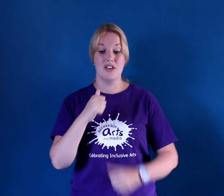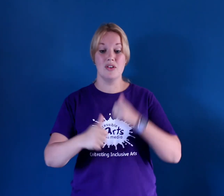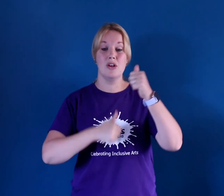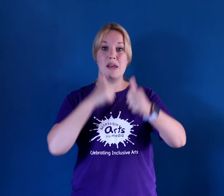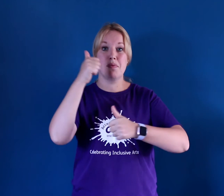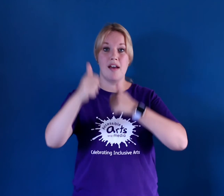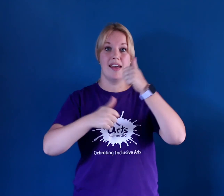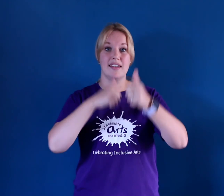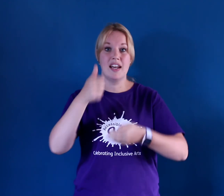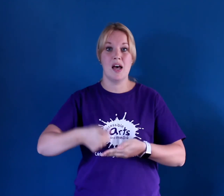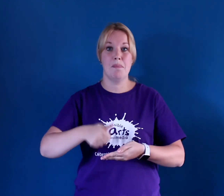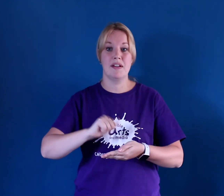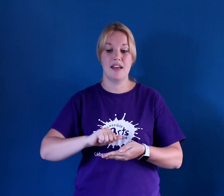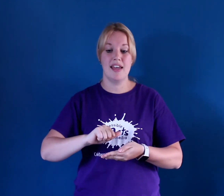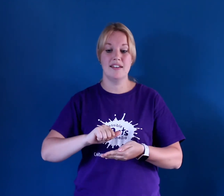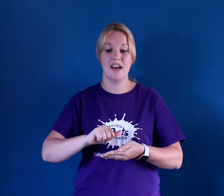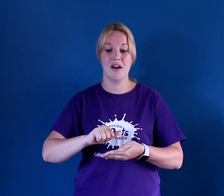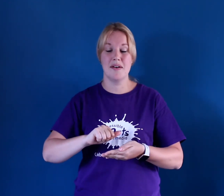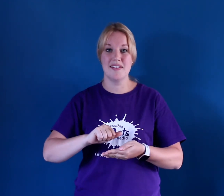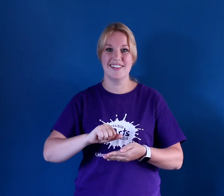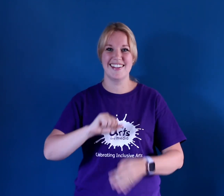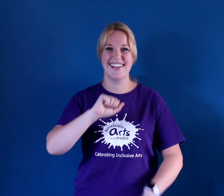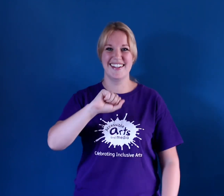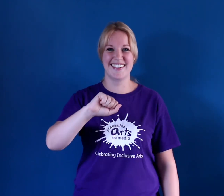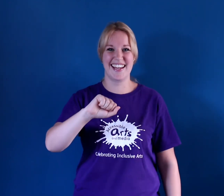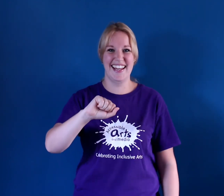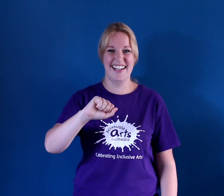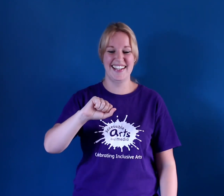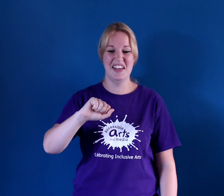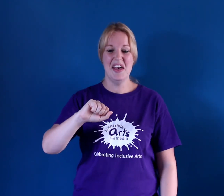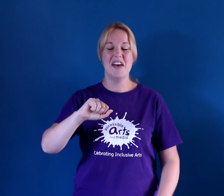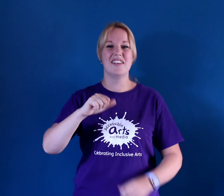To be praising a potato. Your turn.